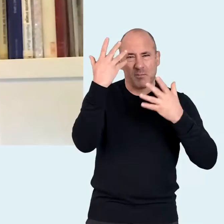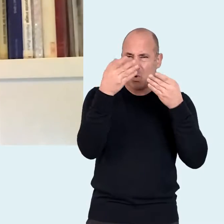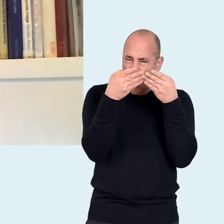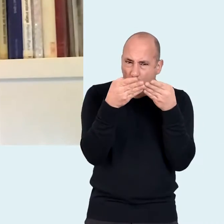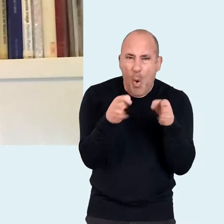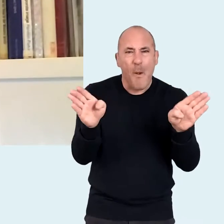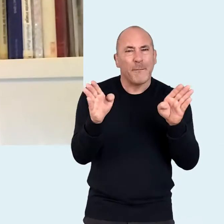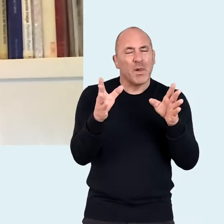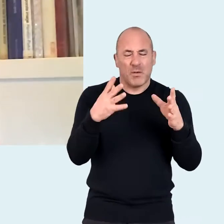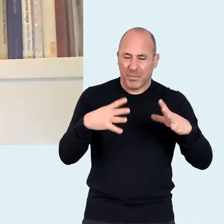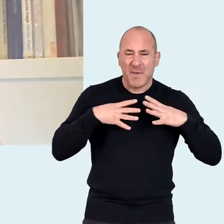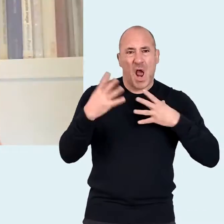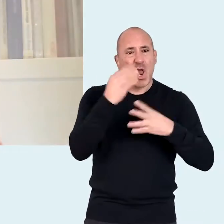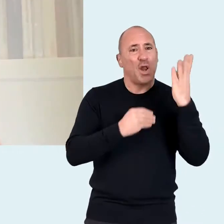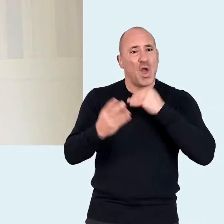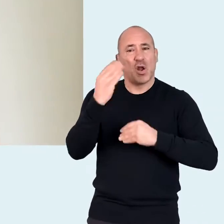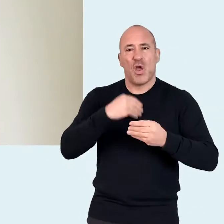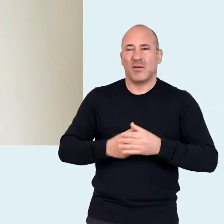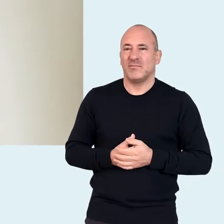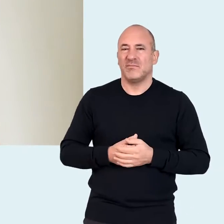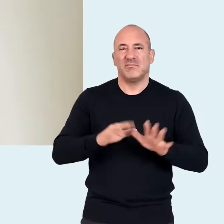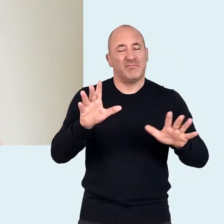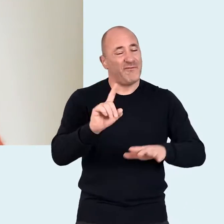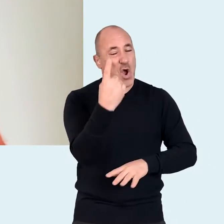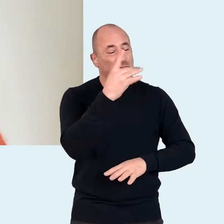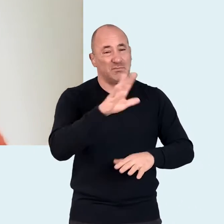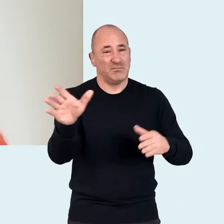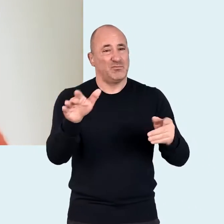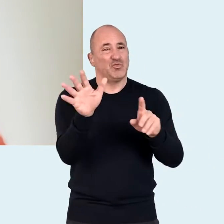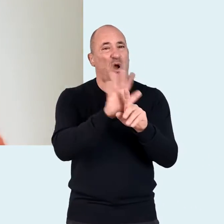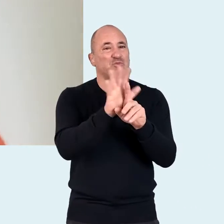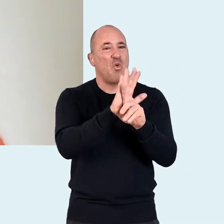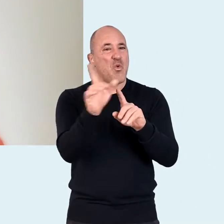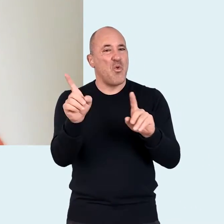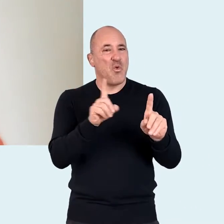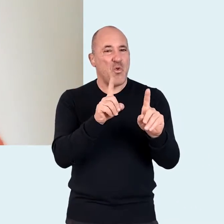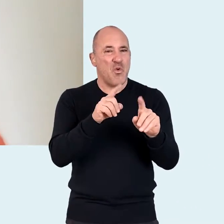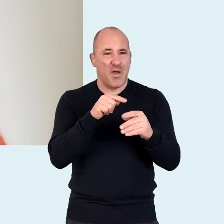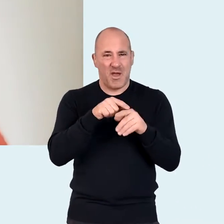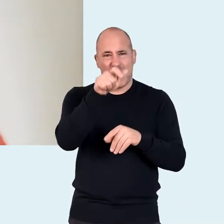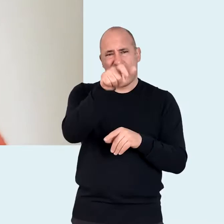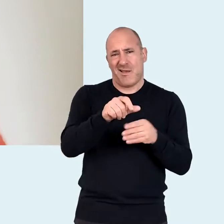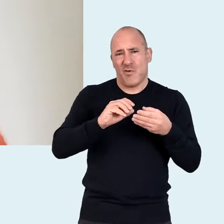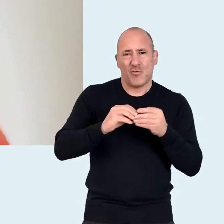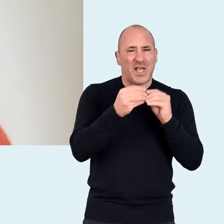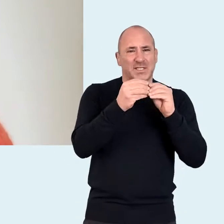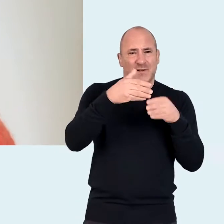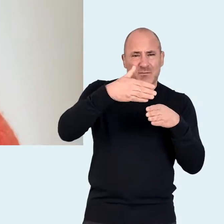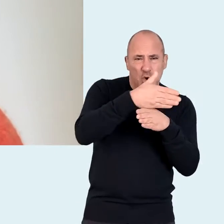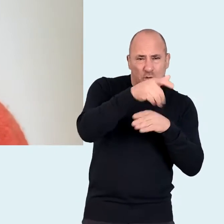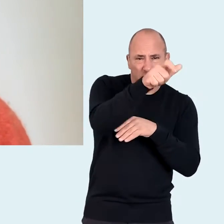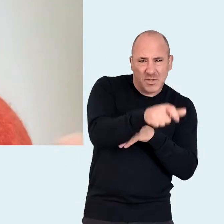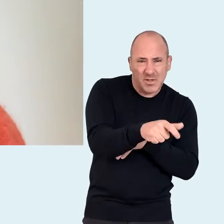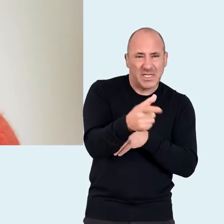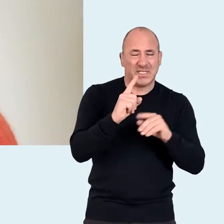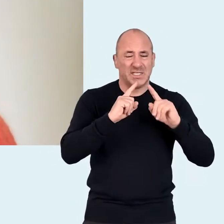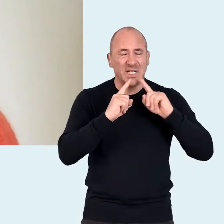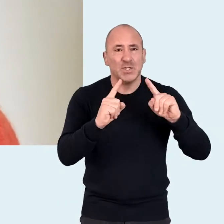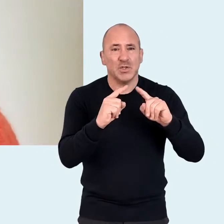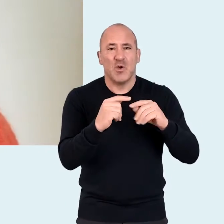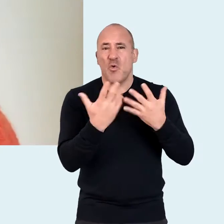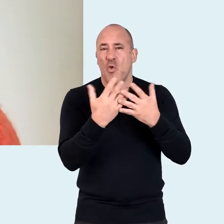Firstly, to shadow. A creative practitioner, be that a teacher or an inclusive dance company